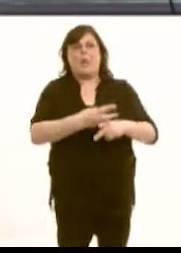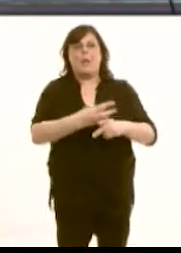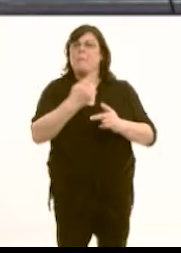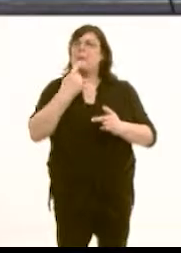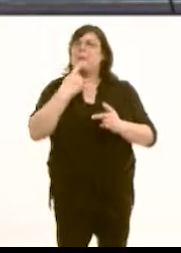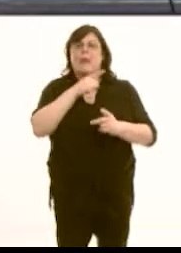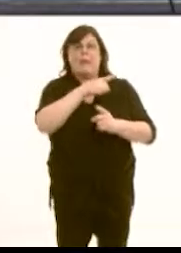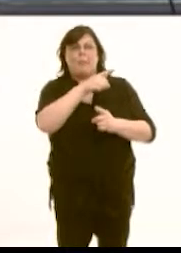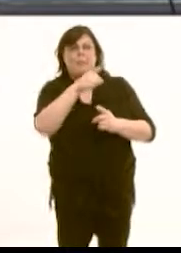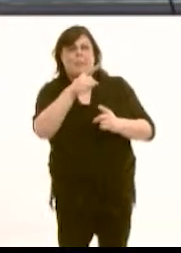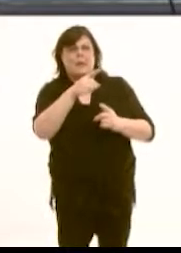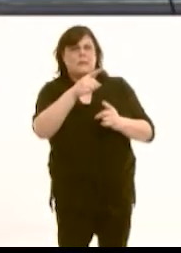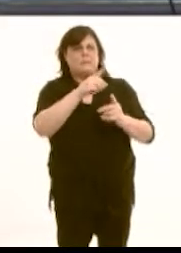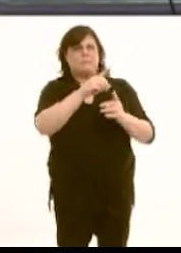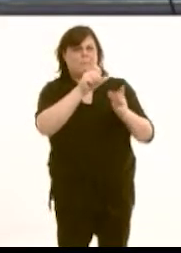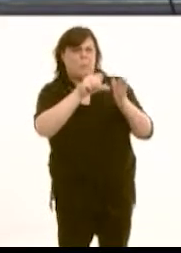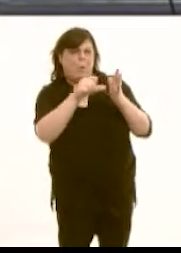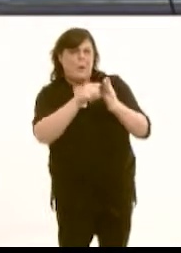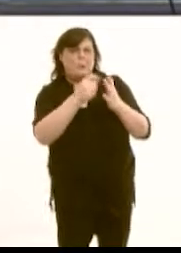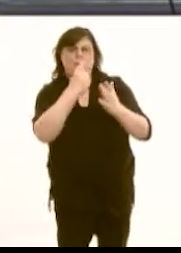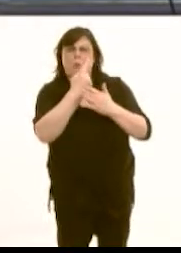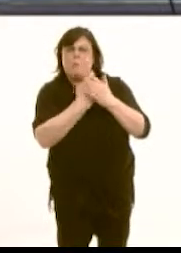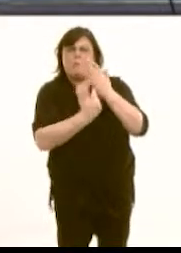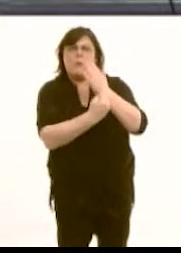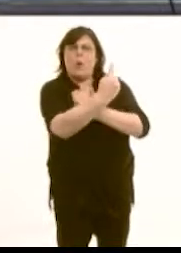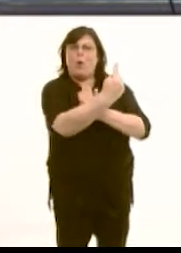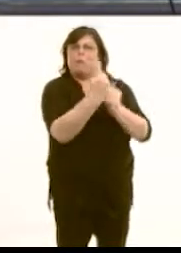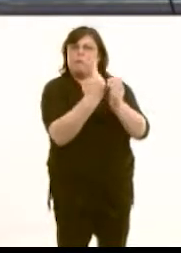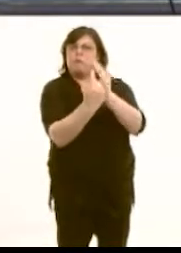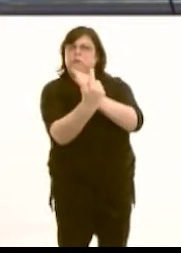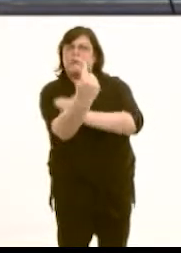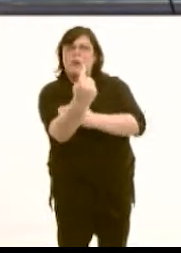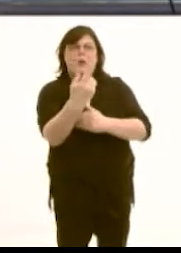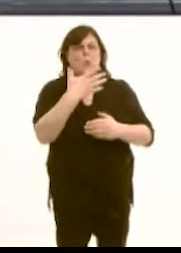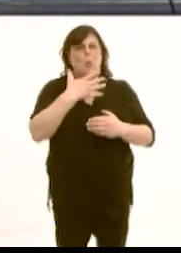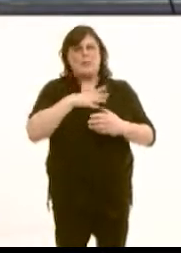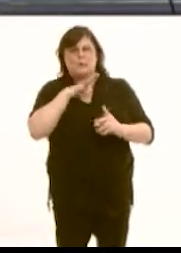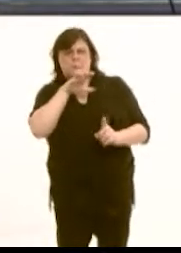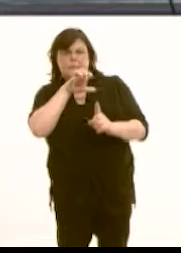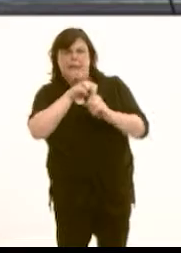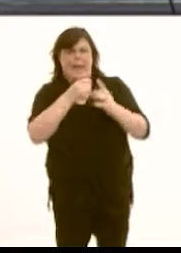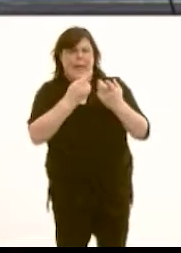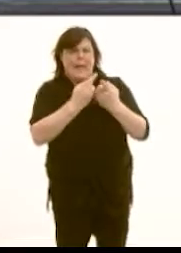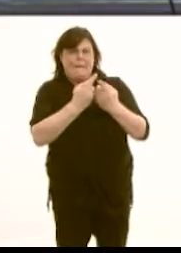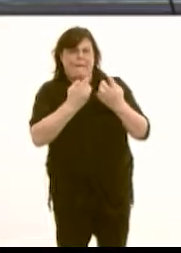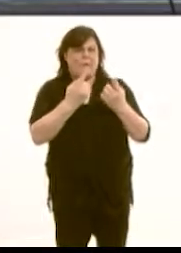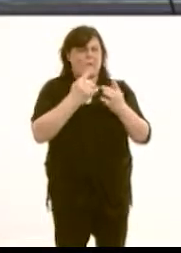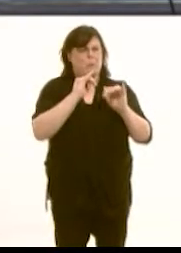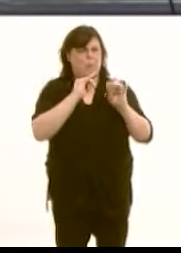and that an independent systematic review would confirm any emerging patterns or inconsistency in quality of care.